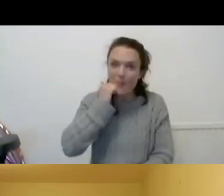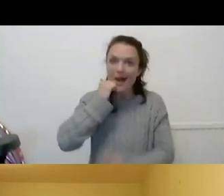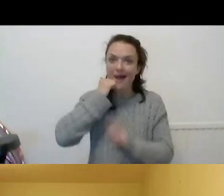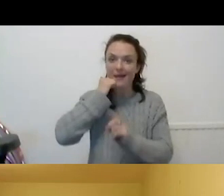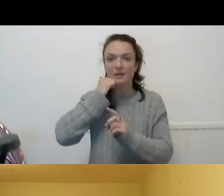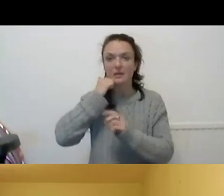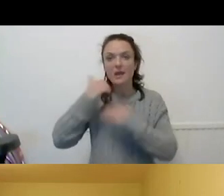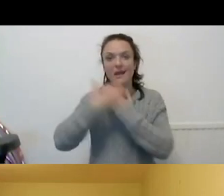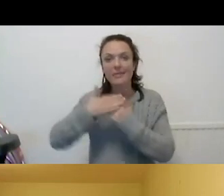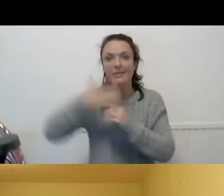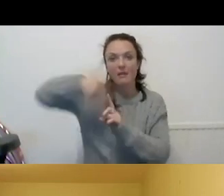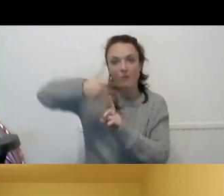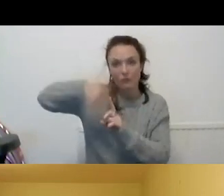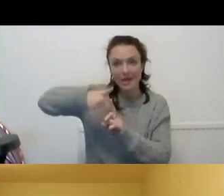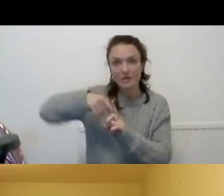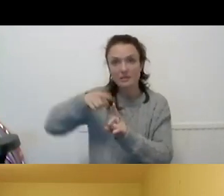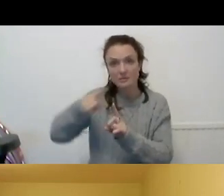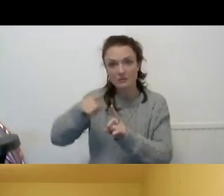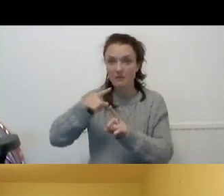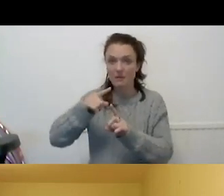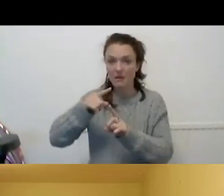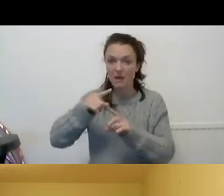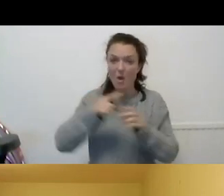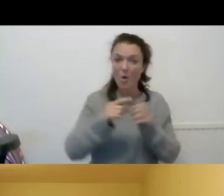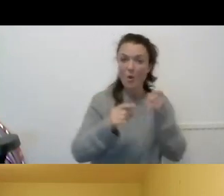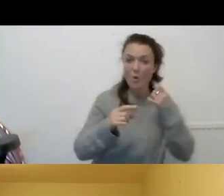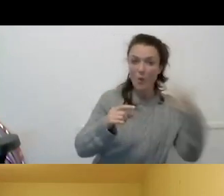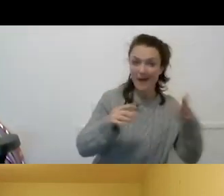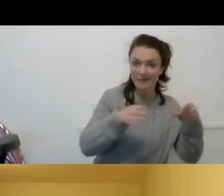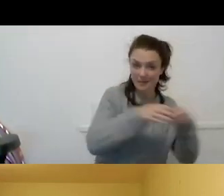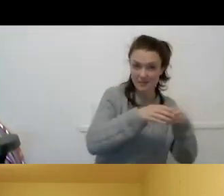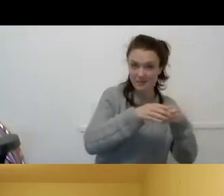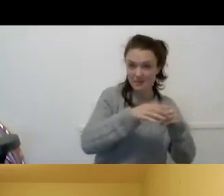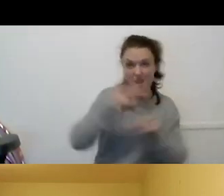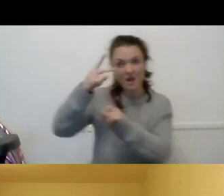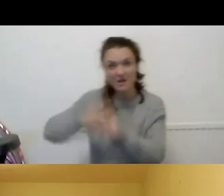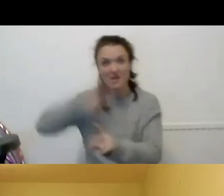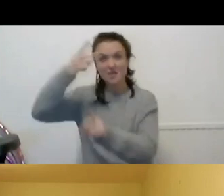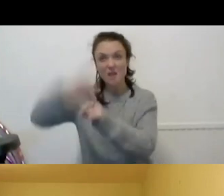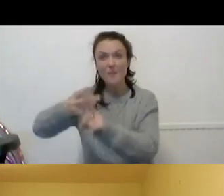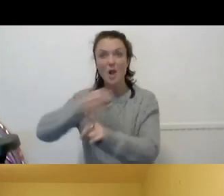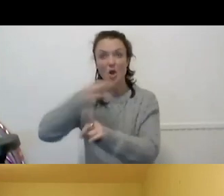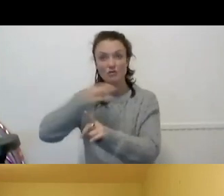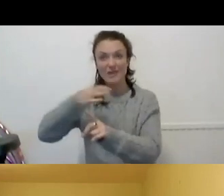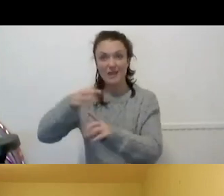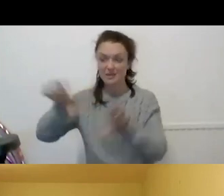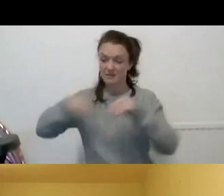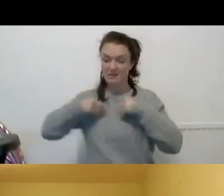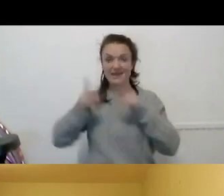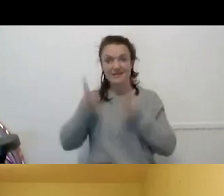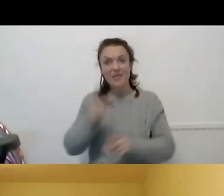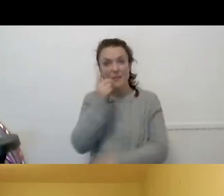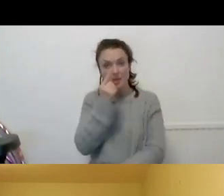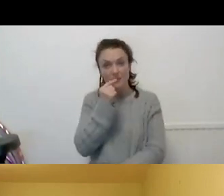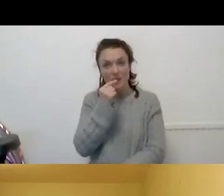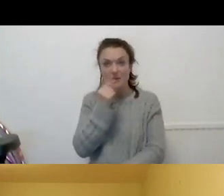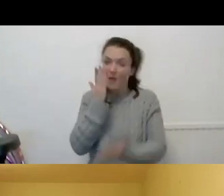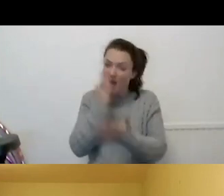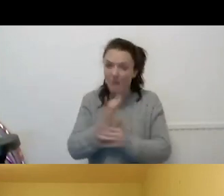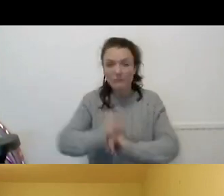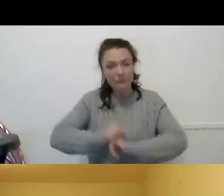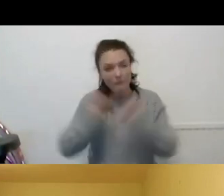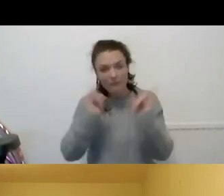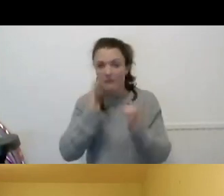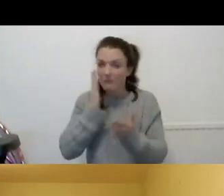die from COVID then your white counterpart. So this is serious and this is very real.